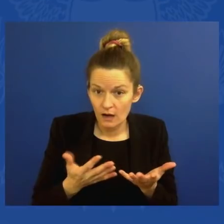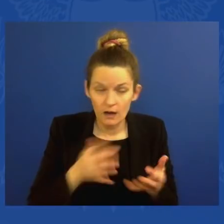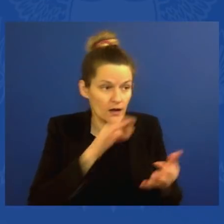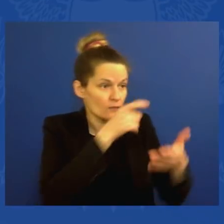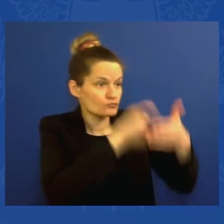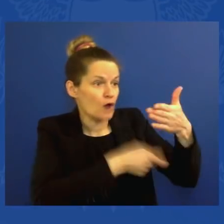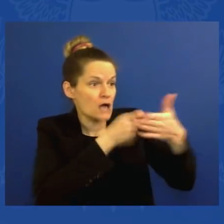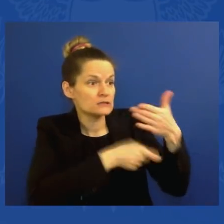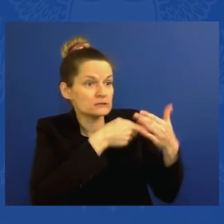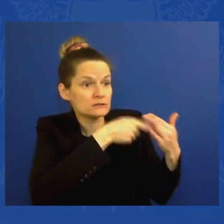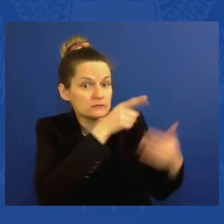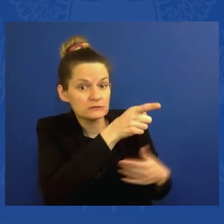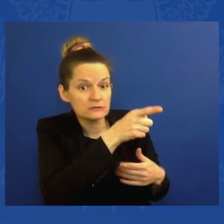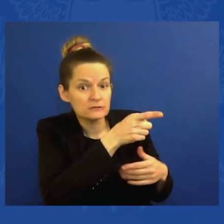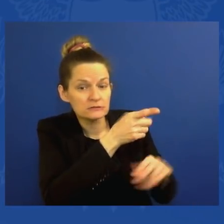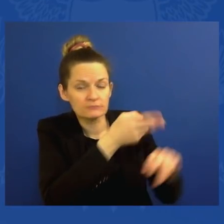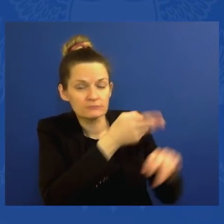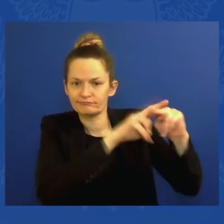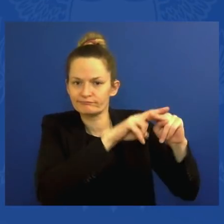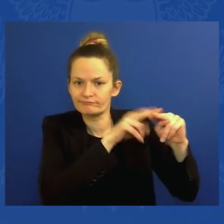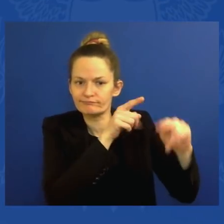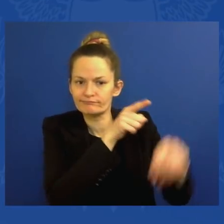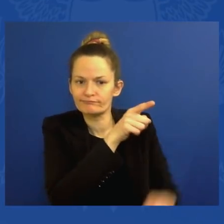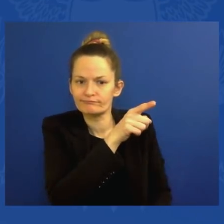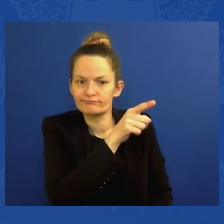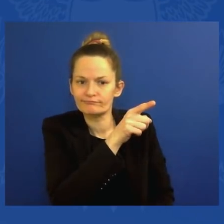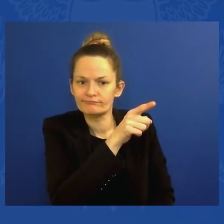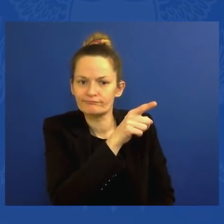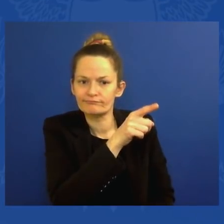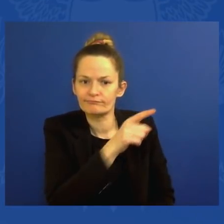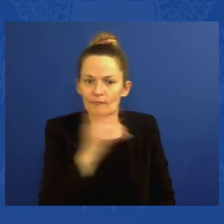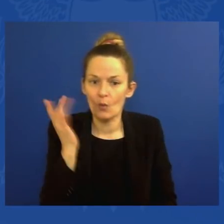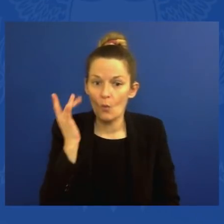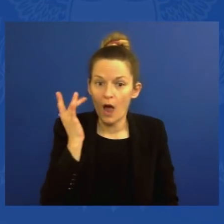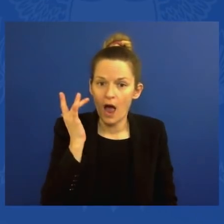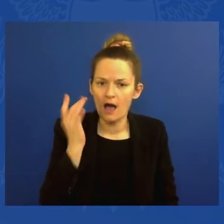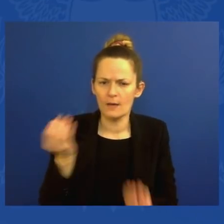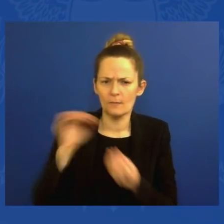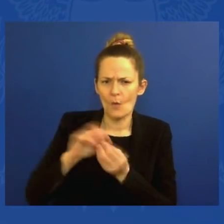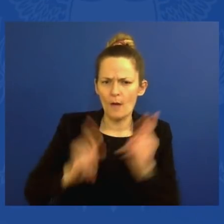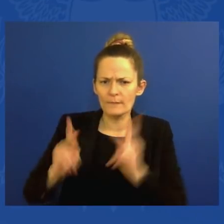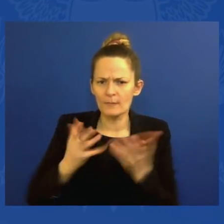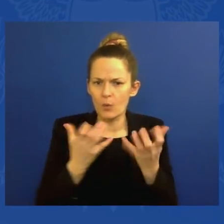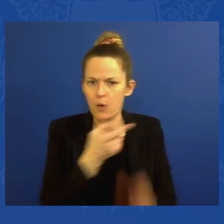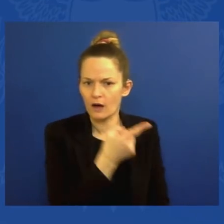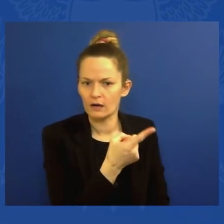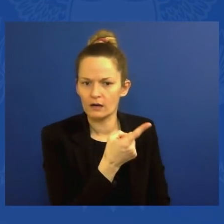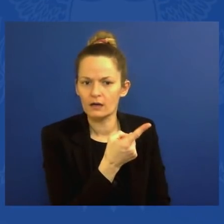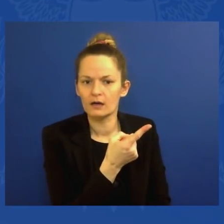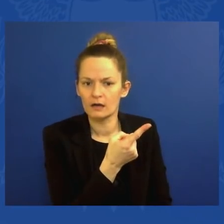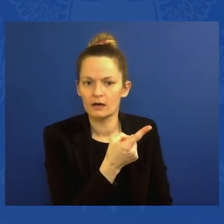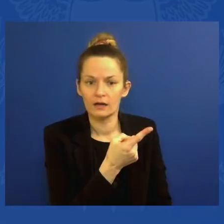And we have a choice. We have a choice. The way to fight inflation is to drive down wages and make Americans poorer